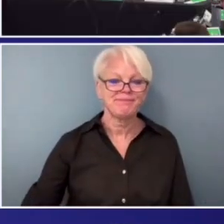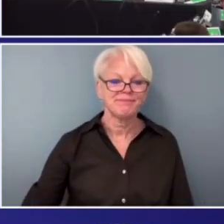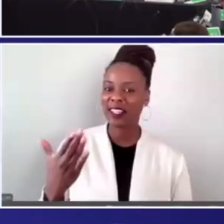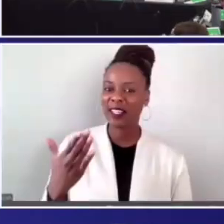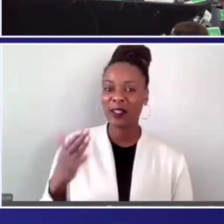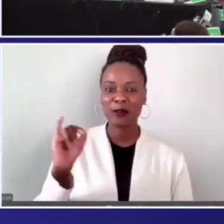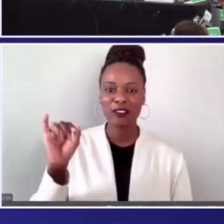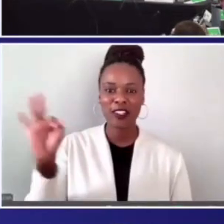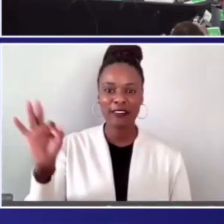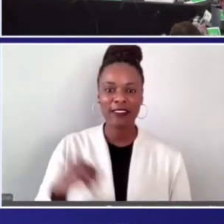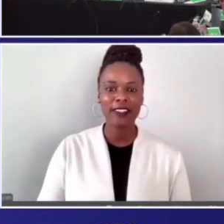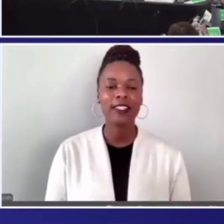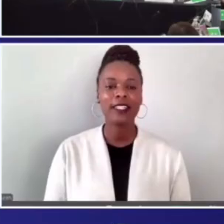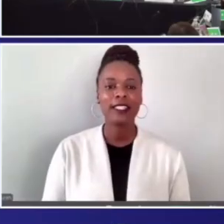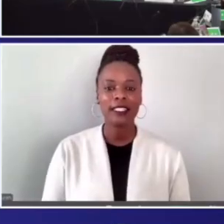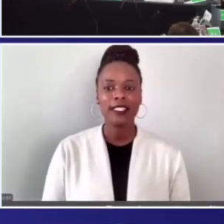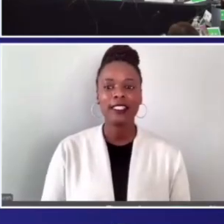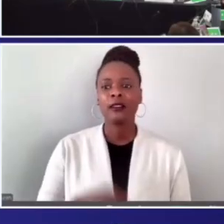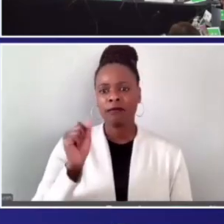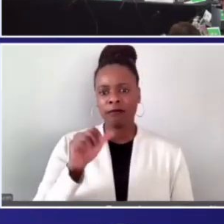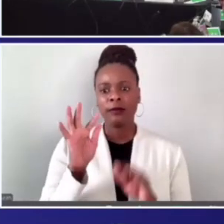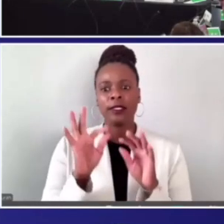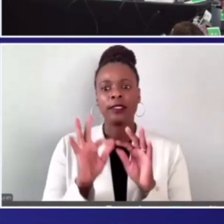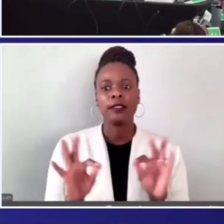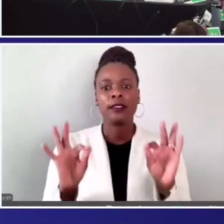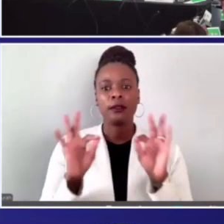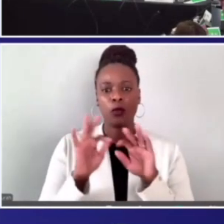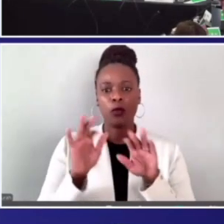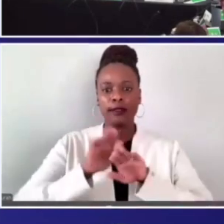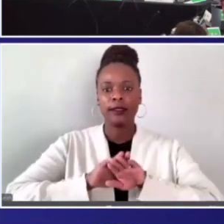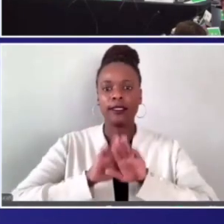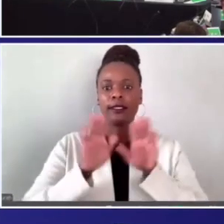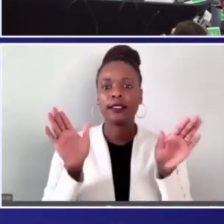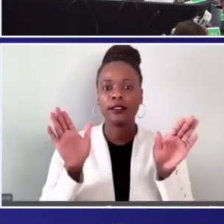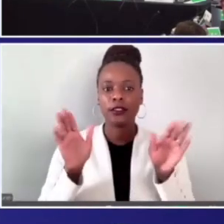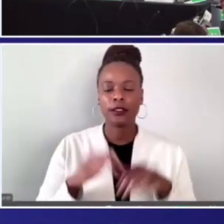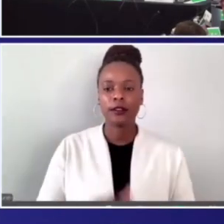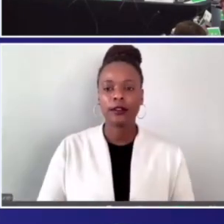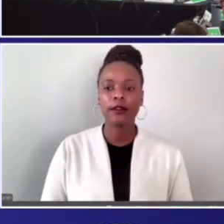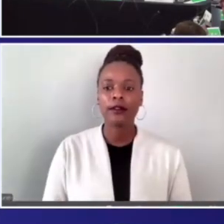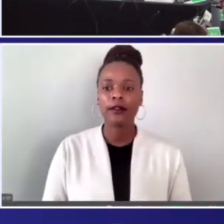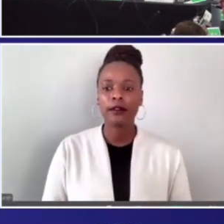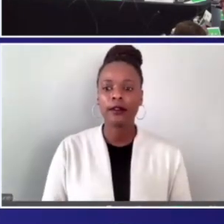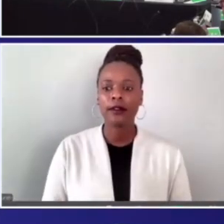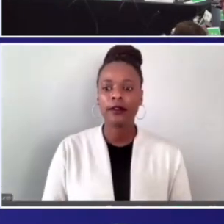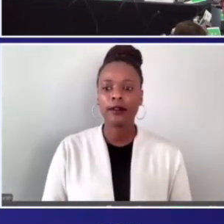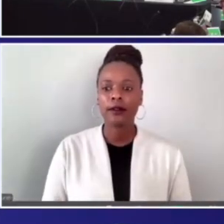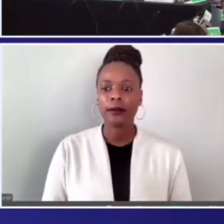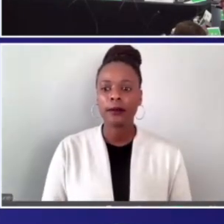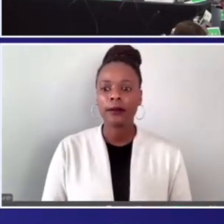Thanks, Bob. That's, that's an important distinction there. And again, just to your, your point, Scott.